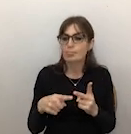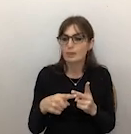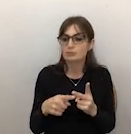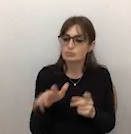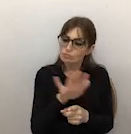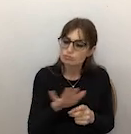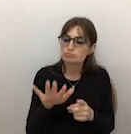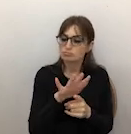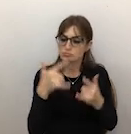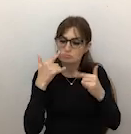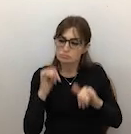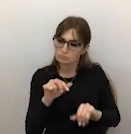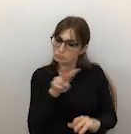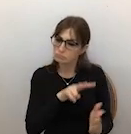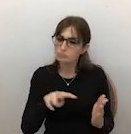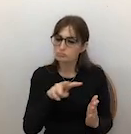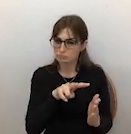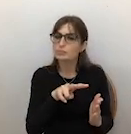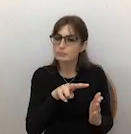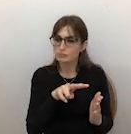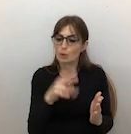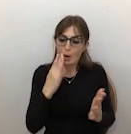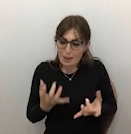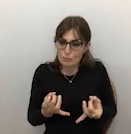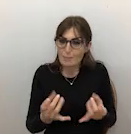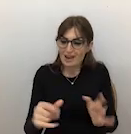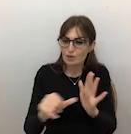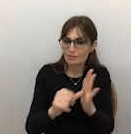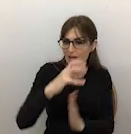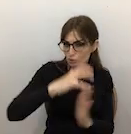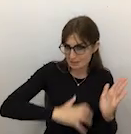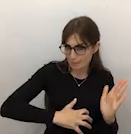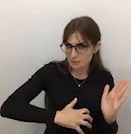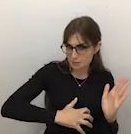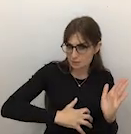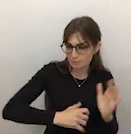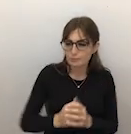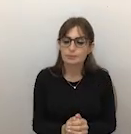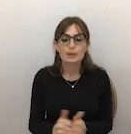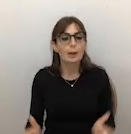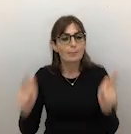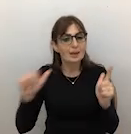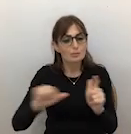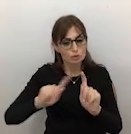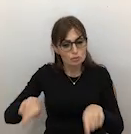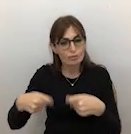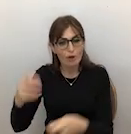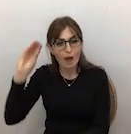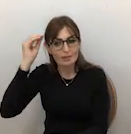and the estimates and judgements management have made when preparing the financial statements. Management should provide the committee